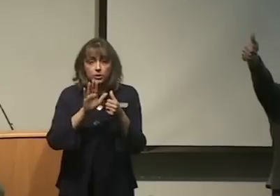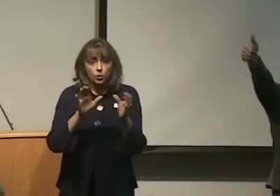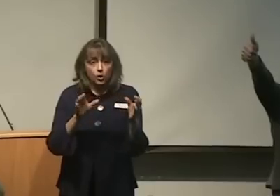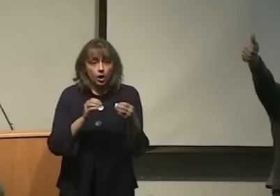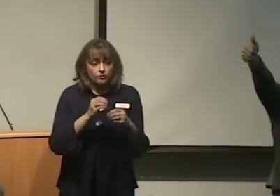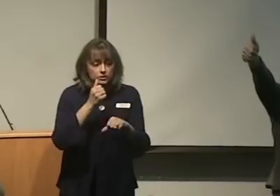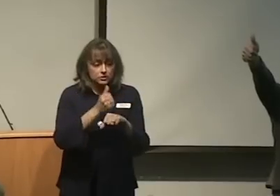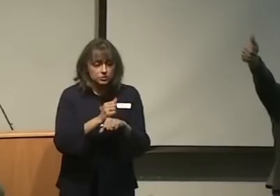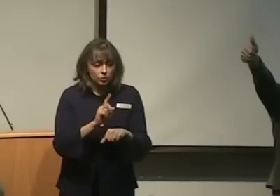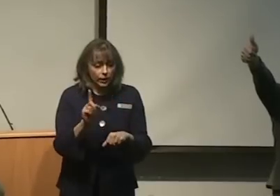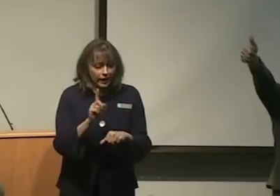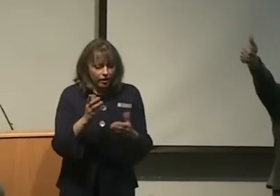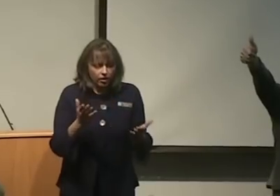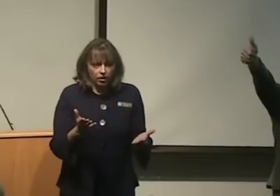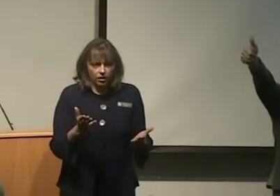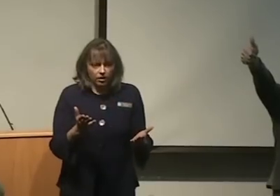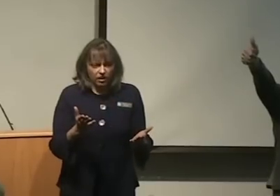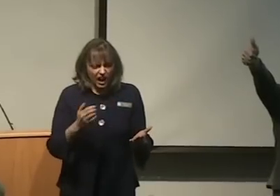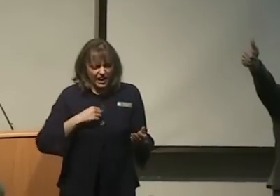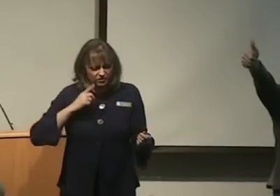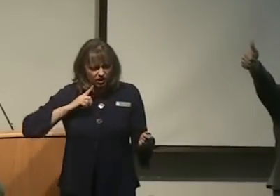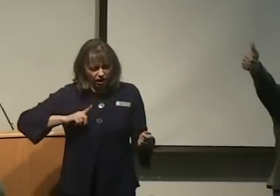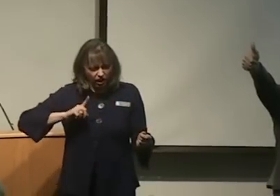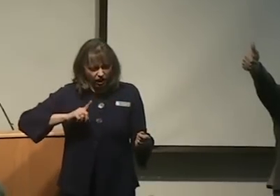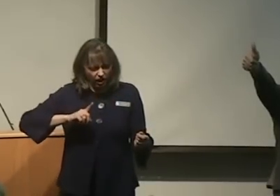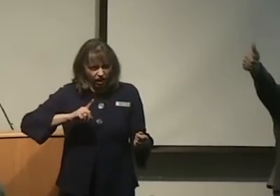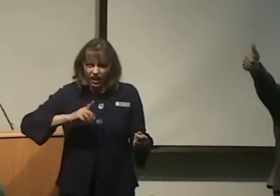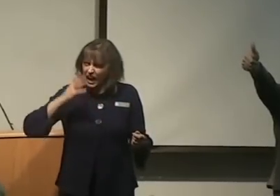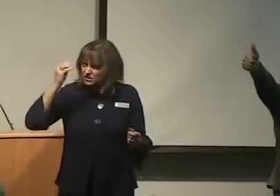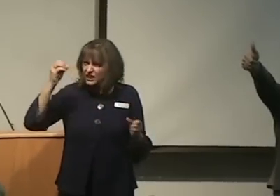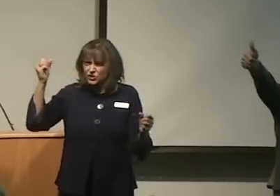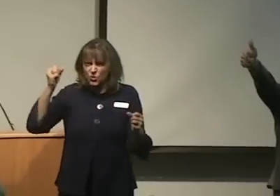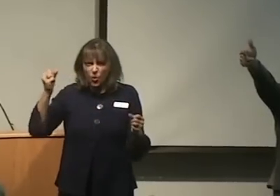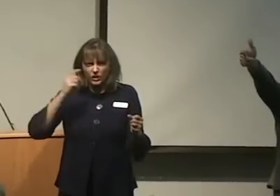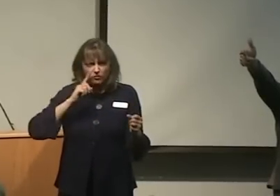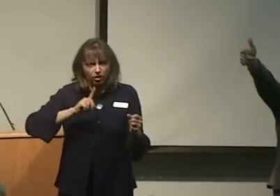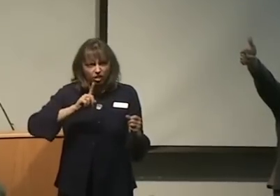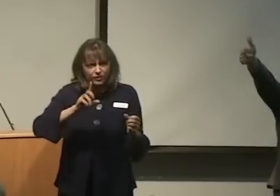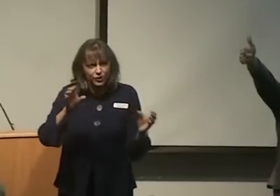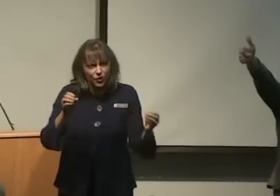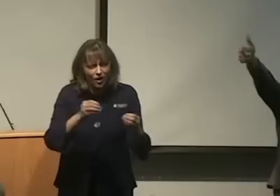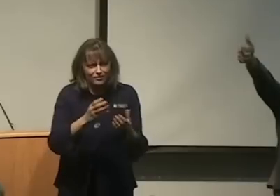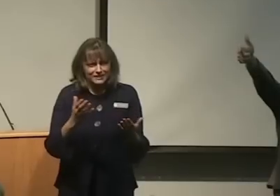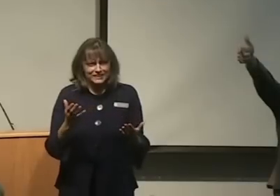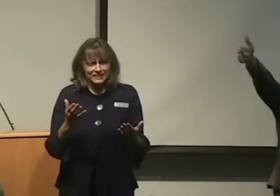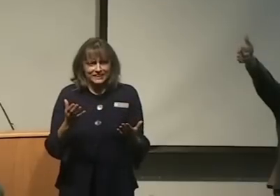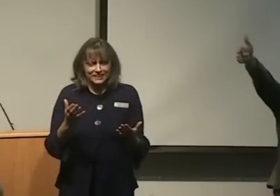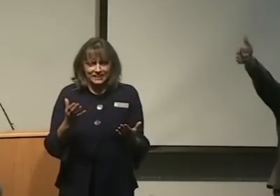I mean I have to walk in the cold again? And time is not measured in hours anymore, right?